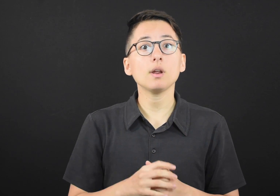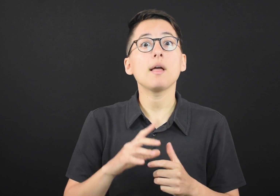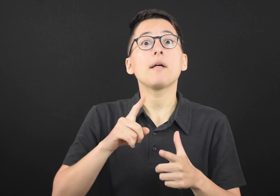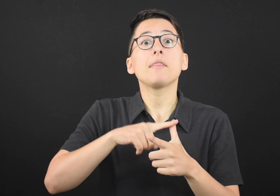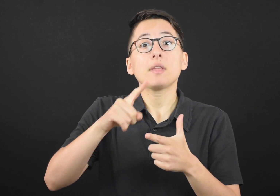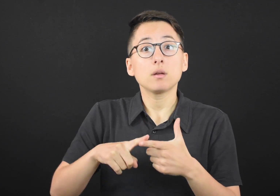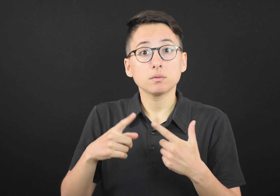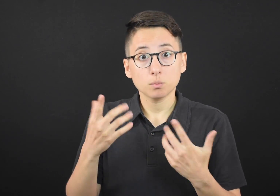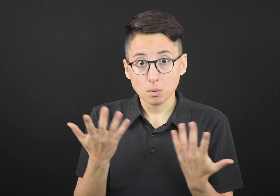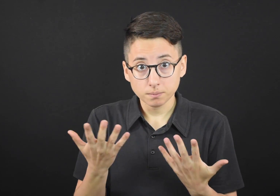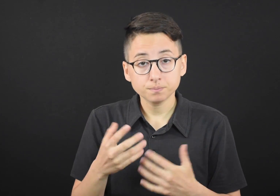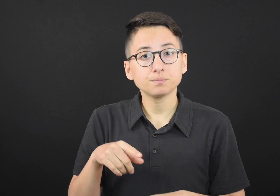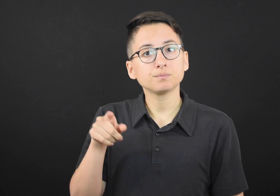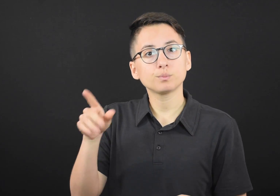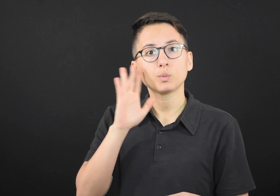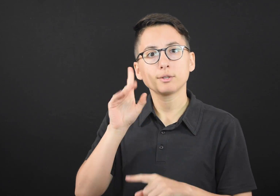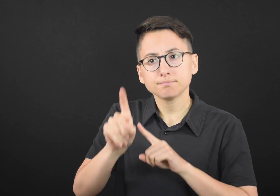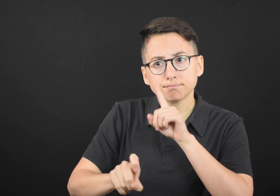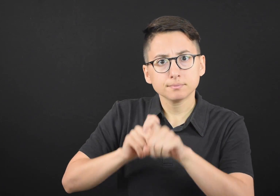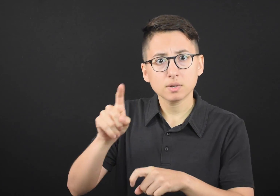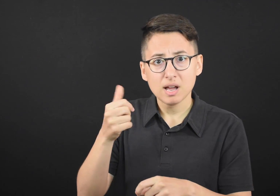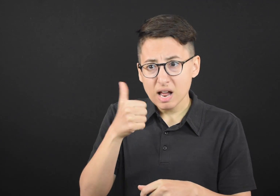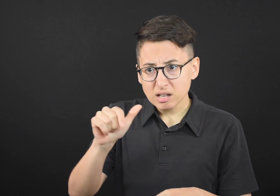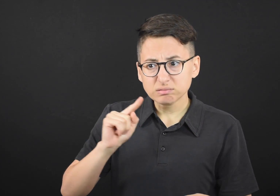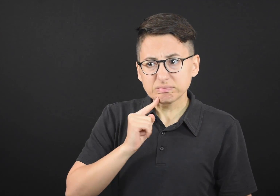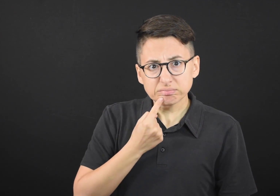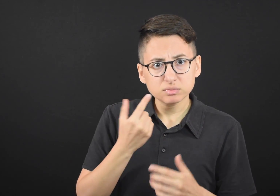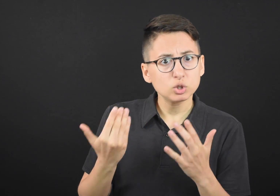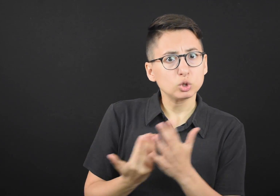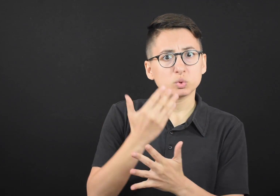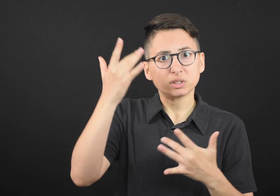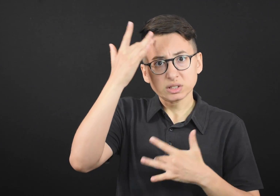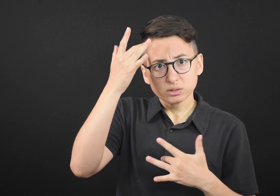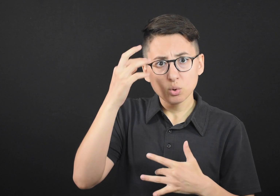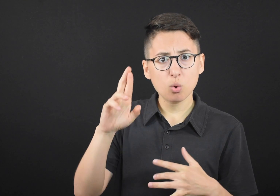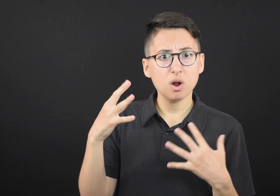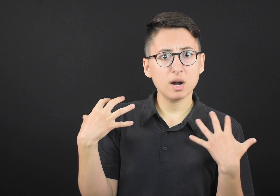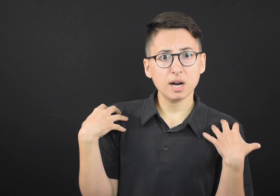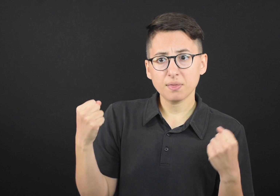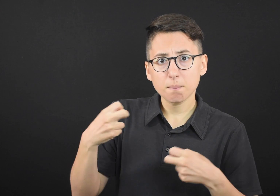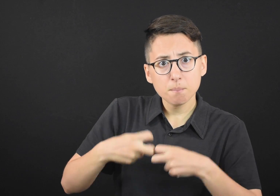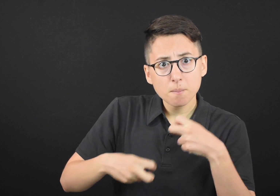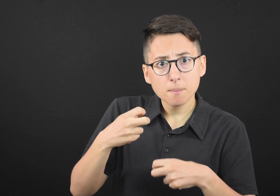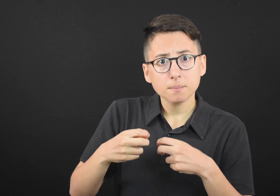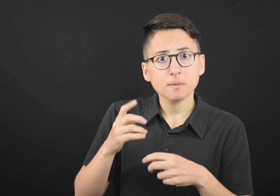serious new illnesses or health problems for 2 years after vaccination.